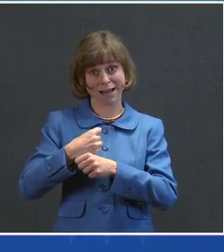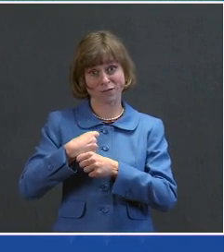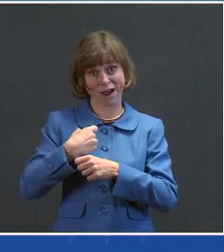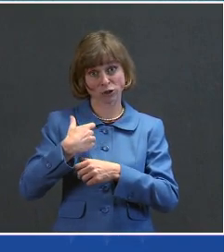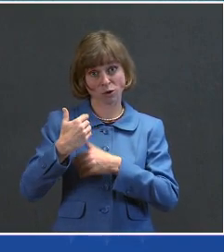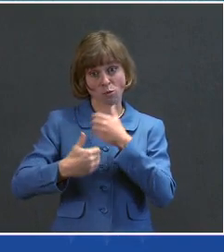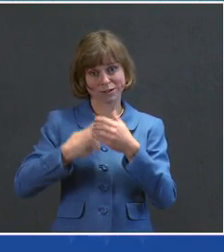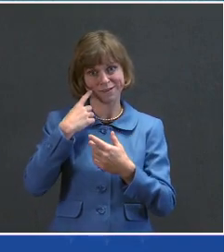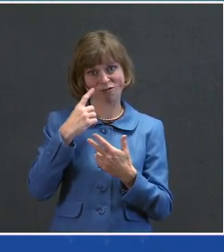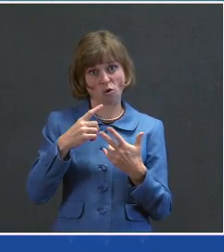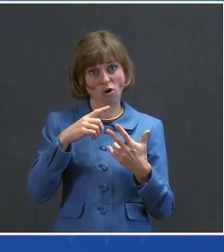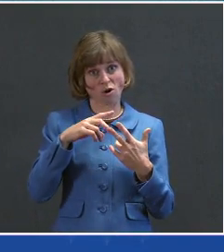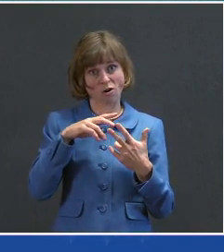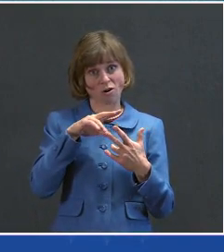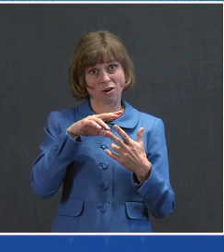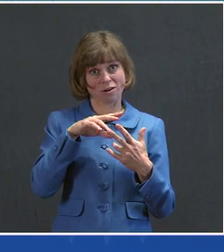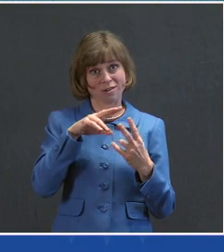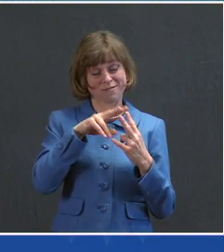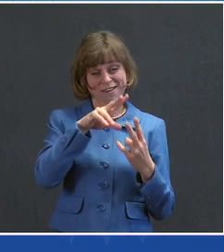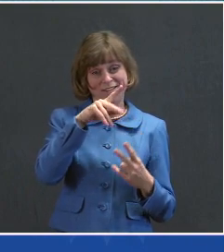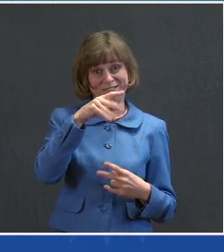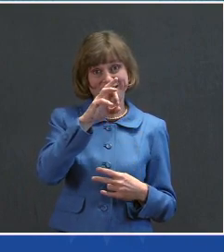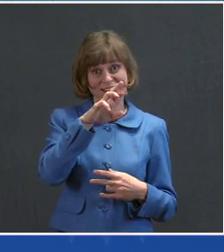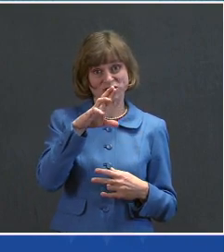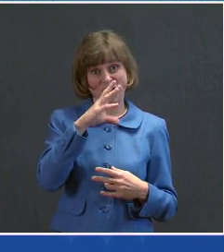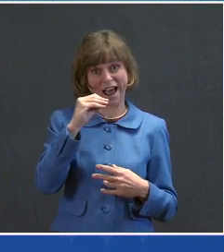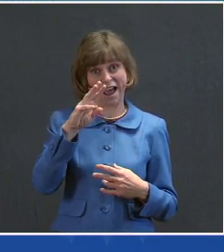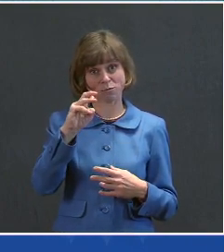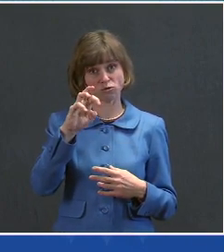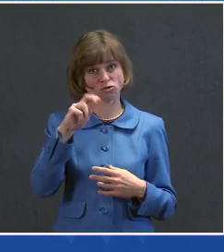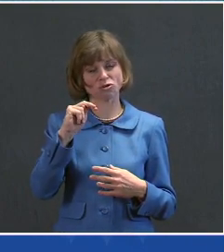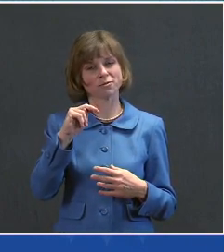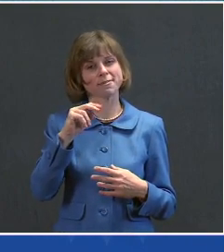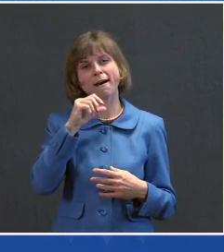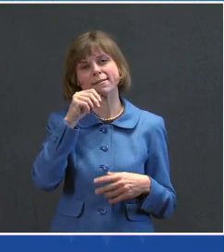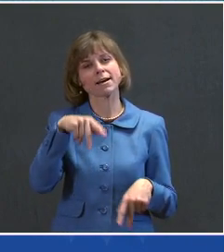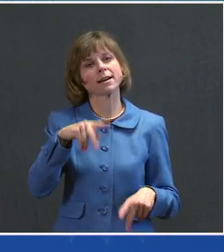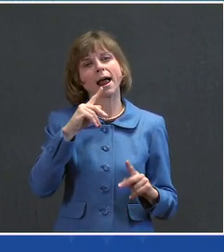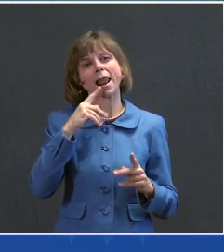does not allow for smooth transfer from one manufacturer to another in the same capacity.